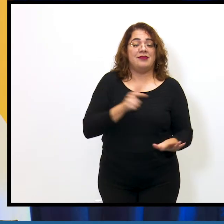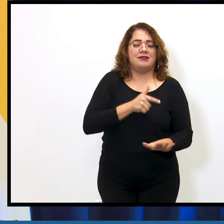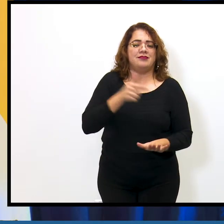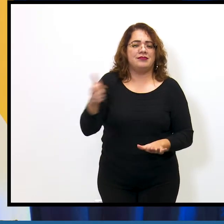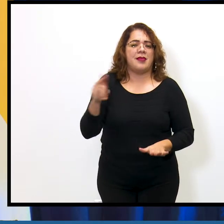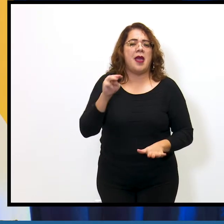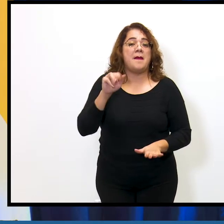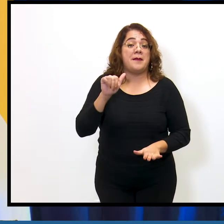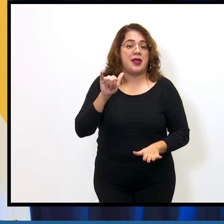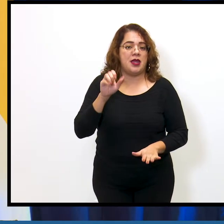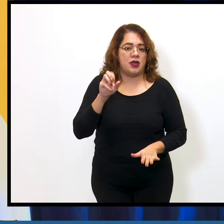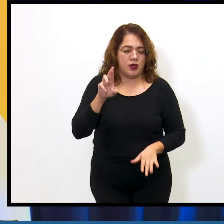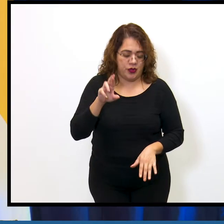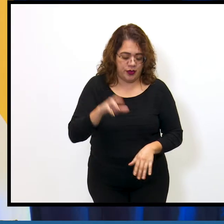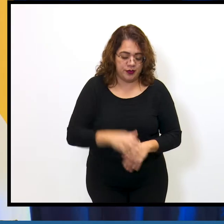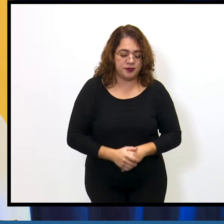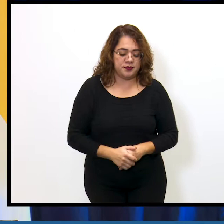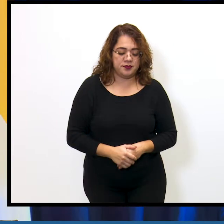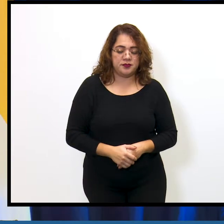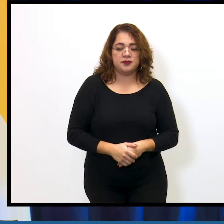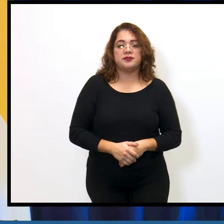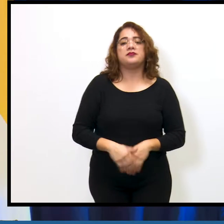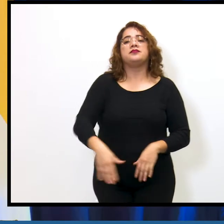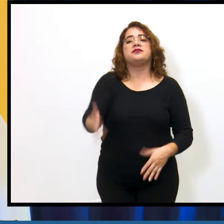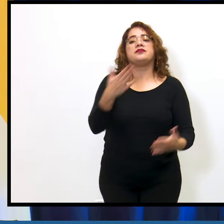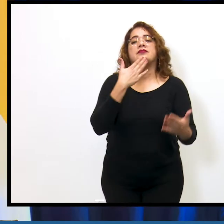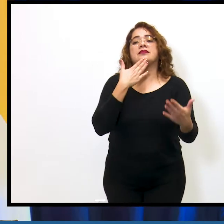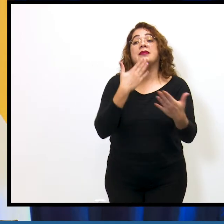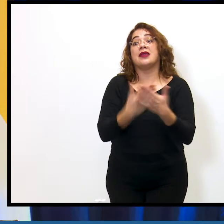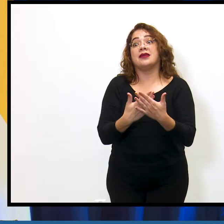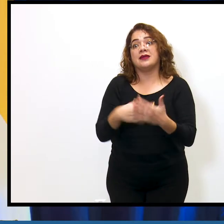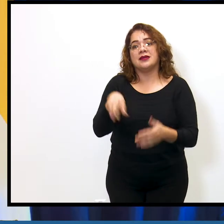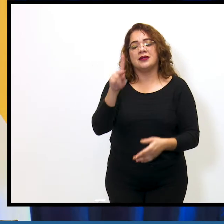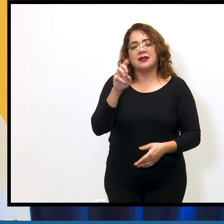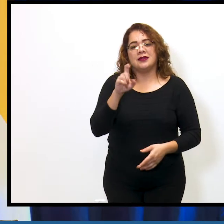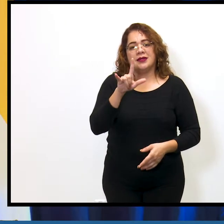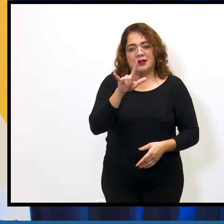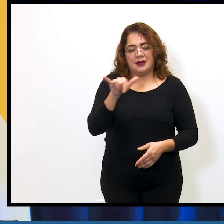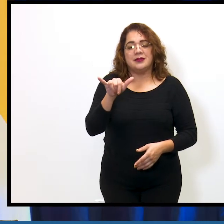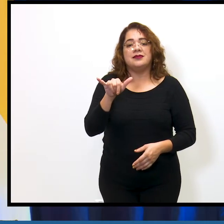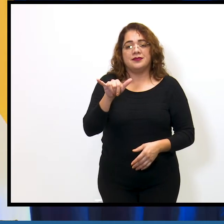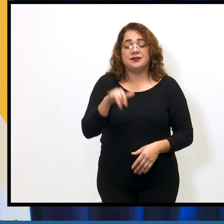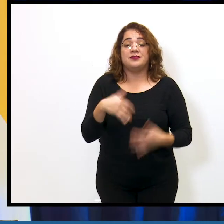All right thank you Kelly. We will now move on to media questions. As a reminder we have time